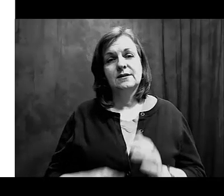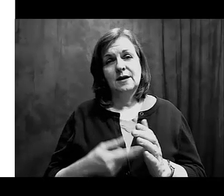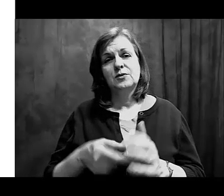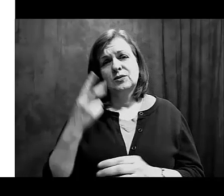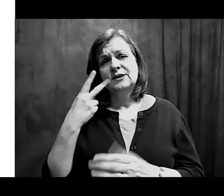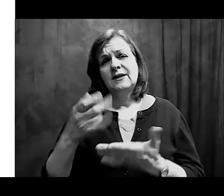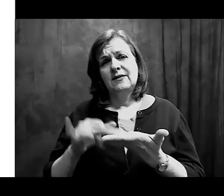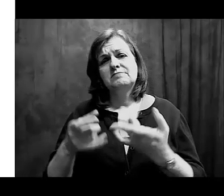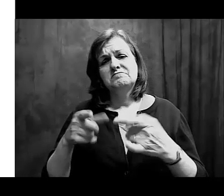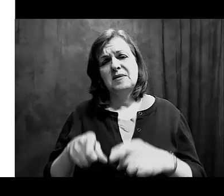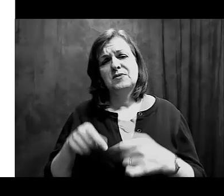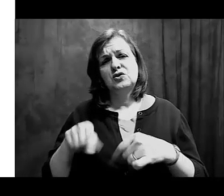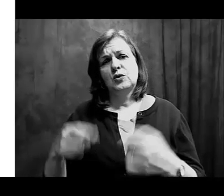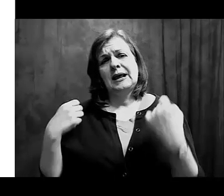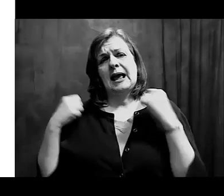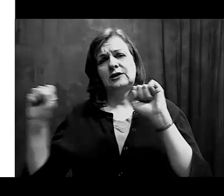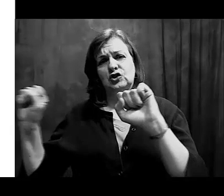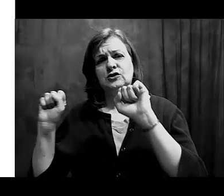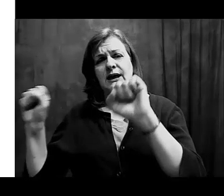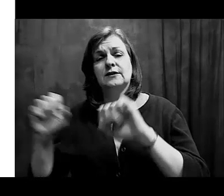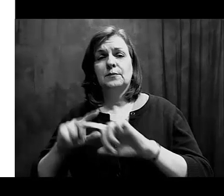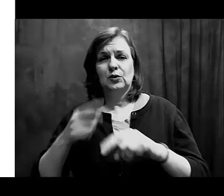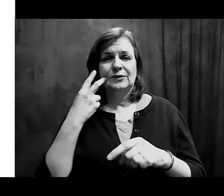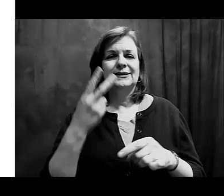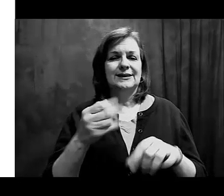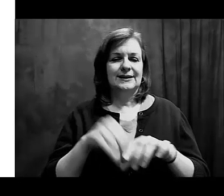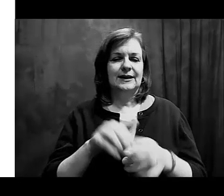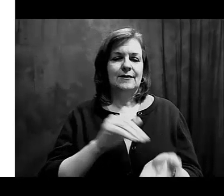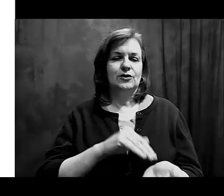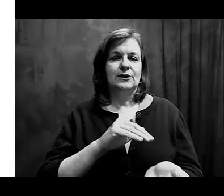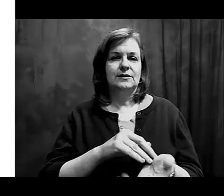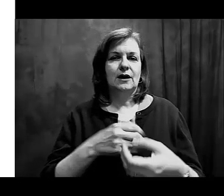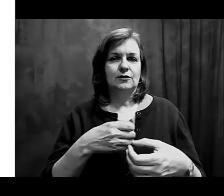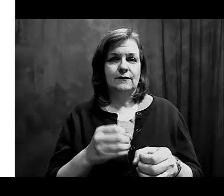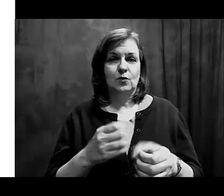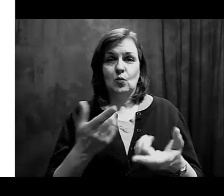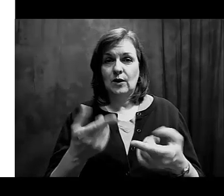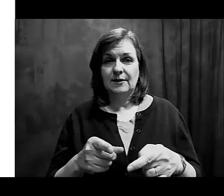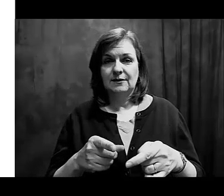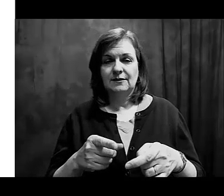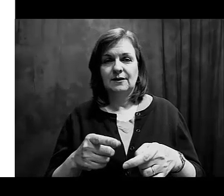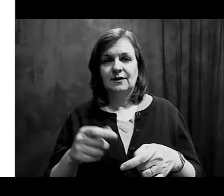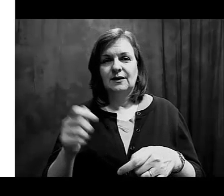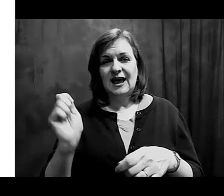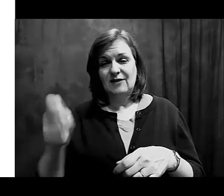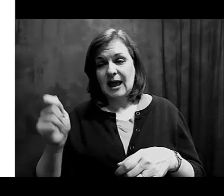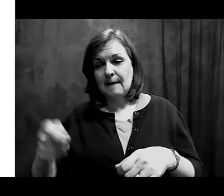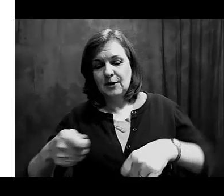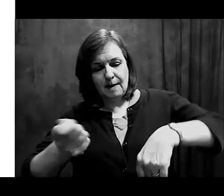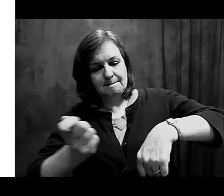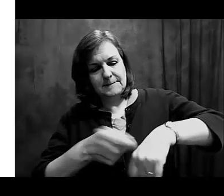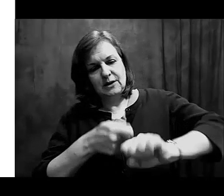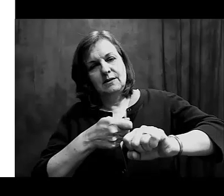during exercise but you know it most often from the doctor's office when he taps you with that little hammer